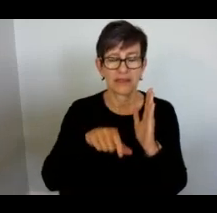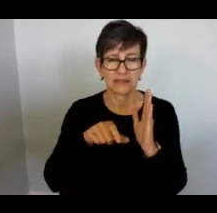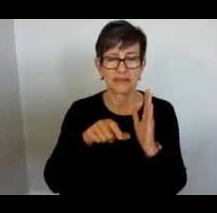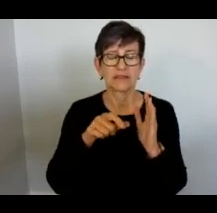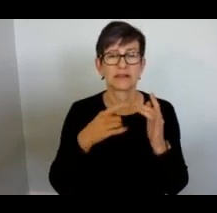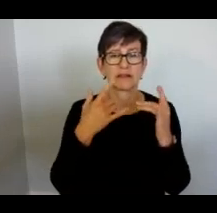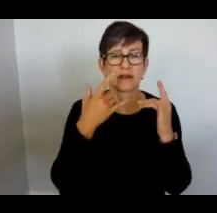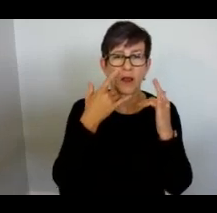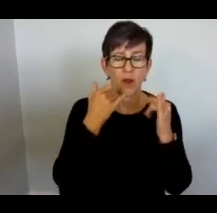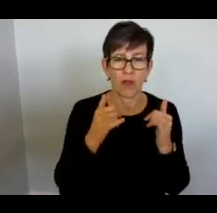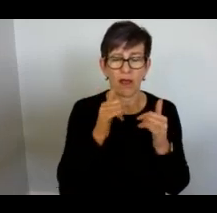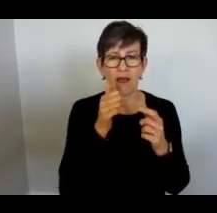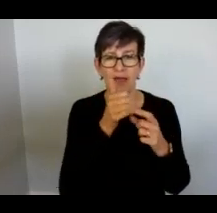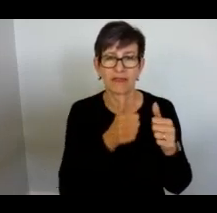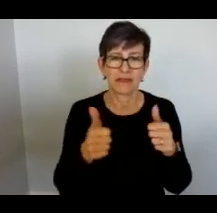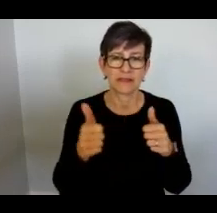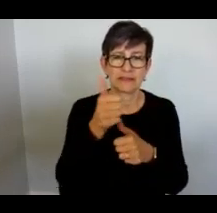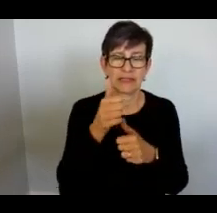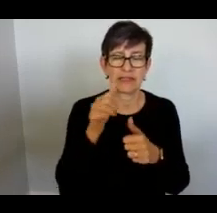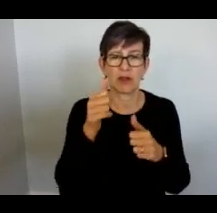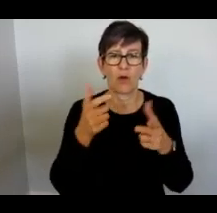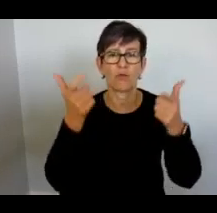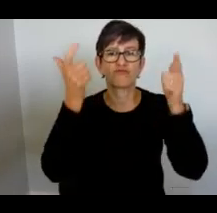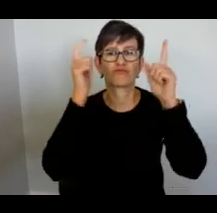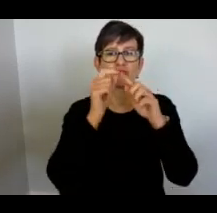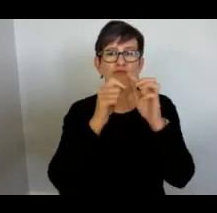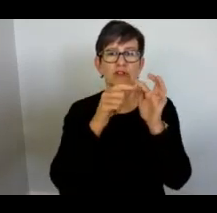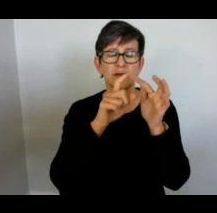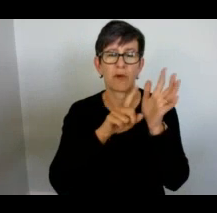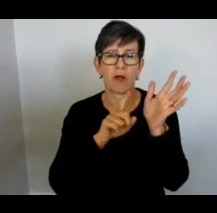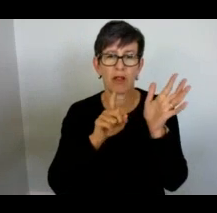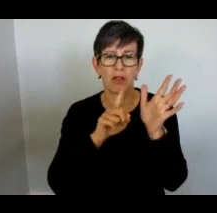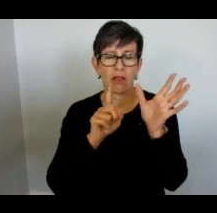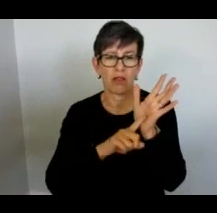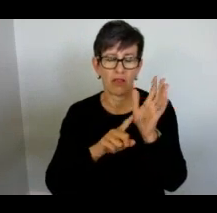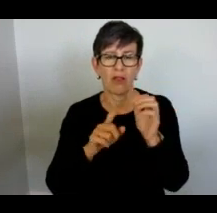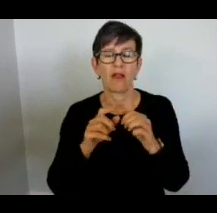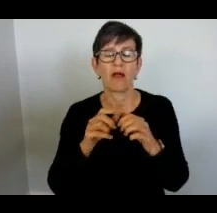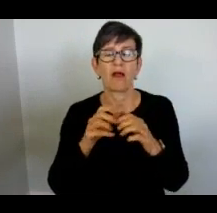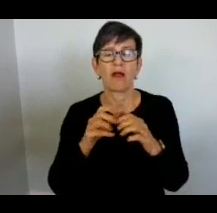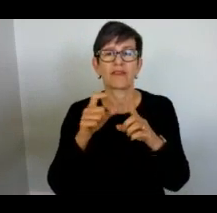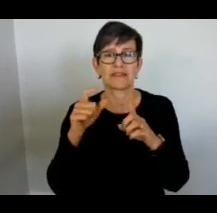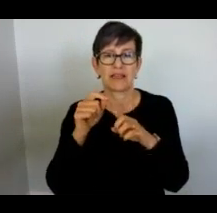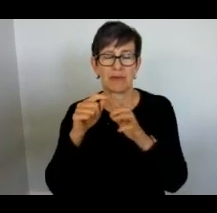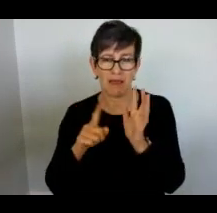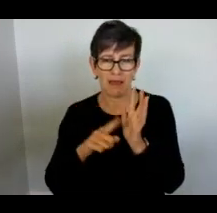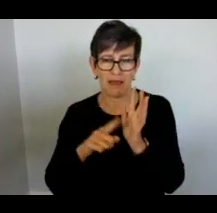Lawyer or Principal Lawyer within the DCPL and at the time that a referral has been received